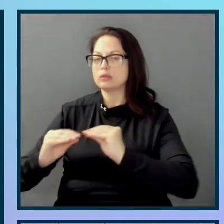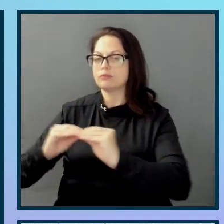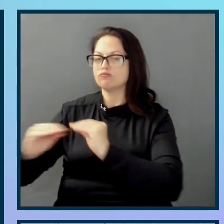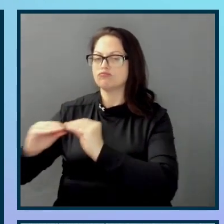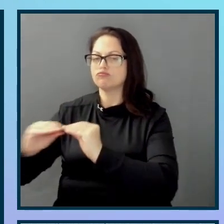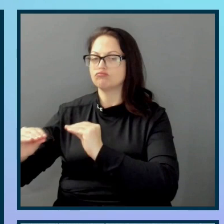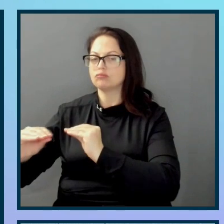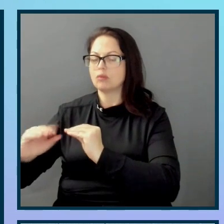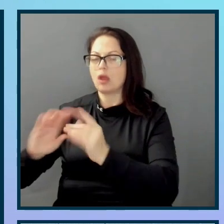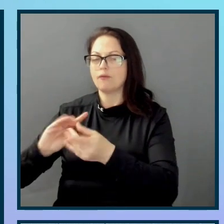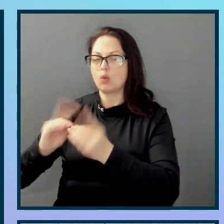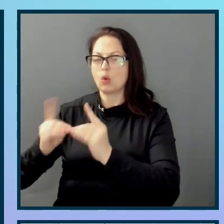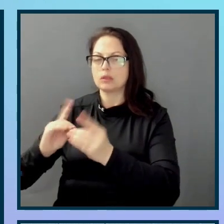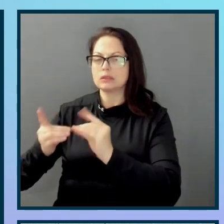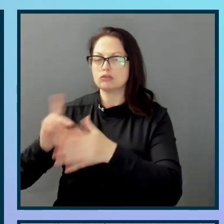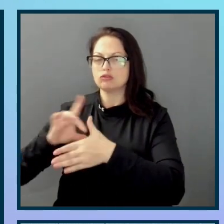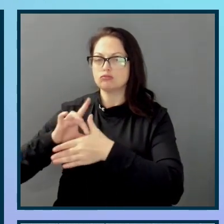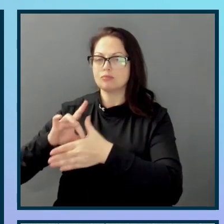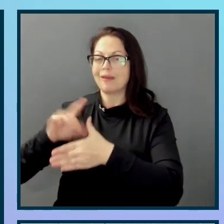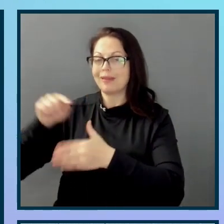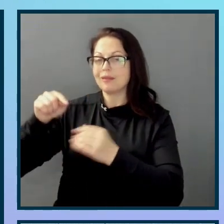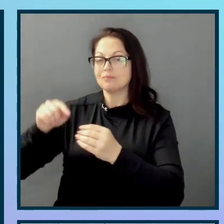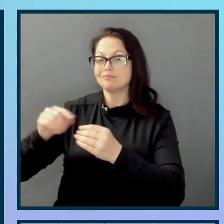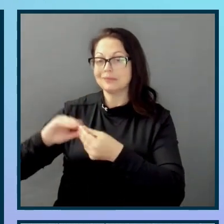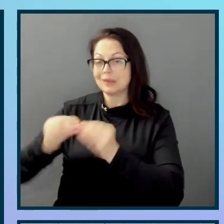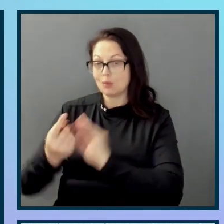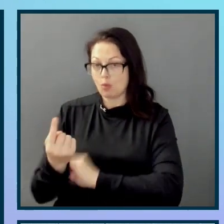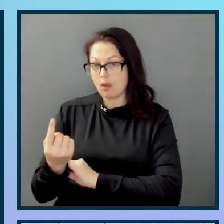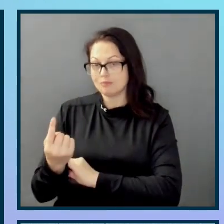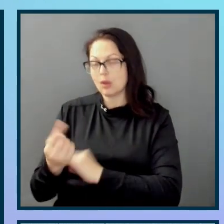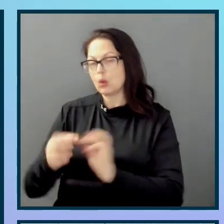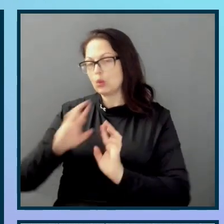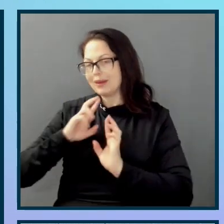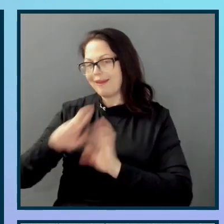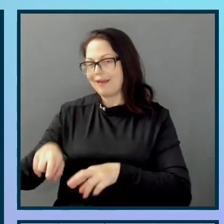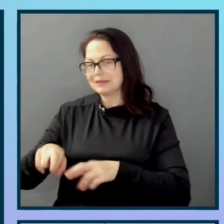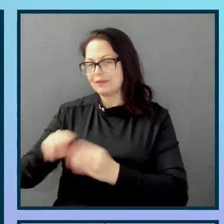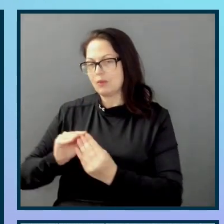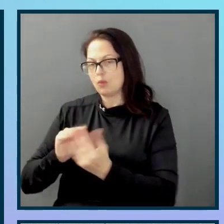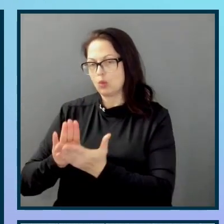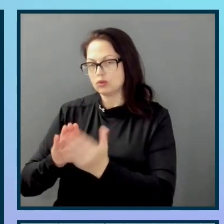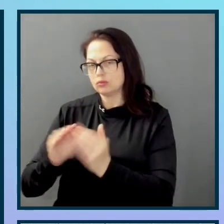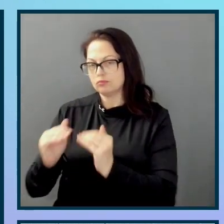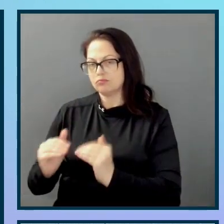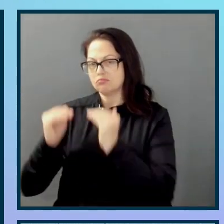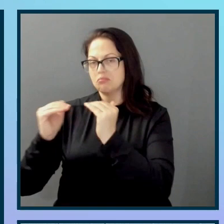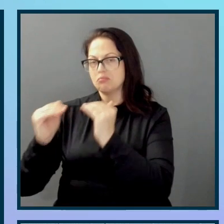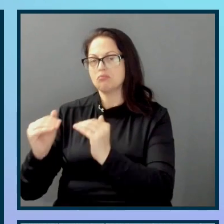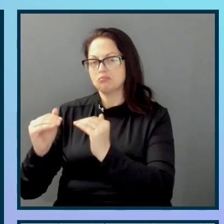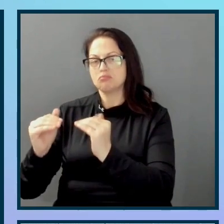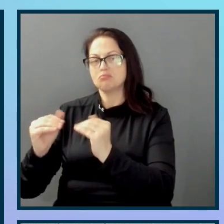This is that reactive approach we talk to. It's very common to start here. Then step two is where you bring in formal training,